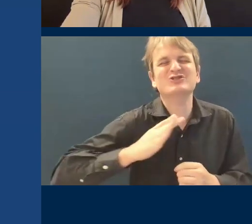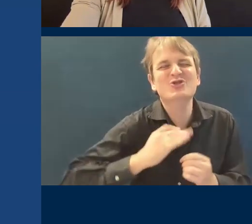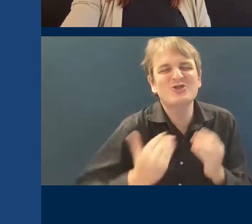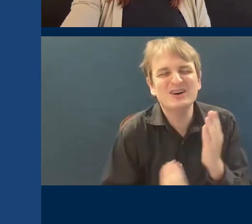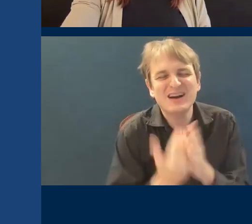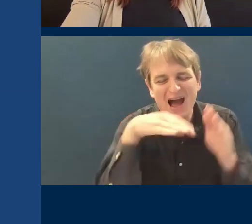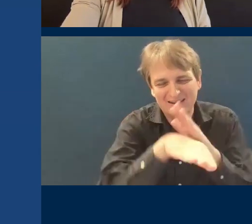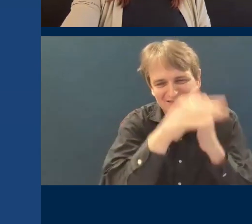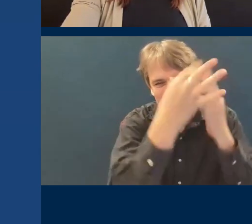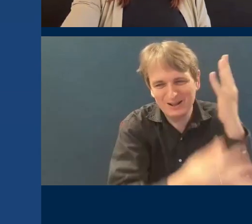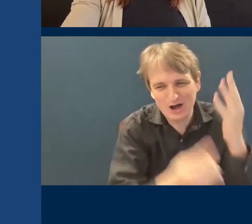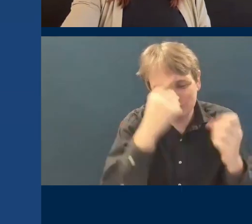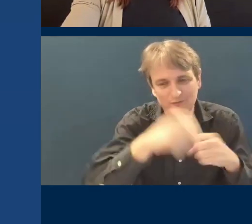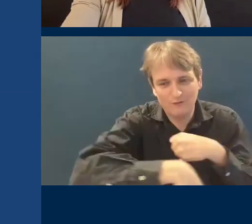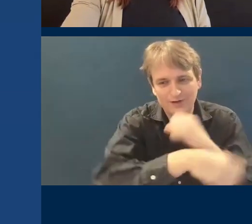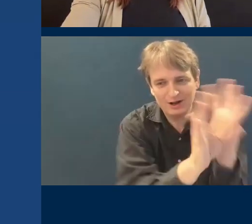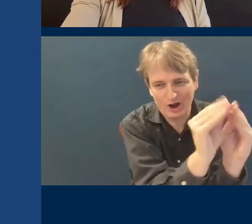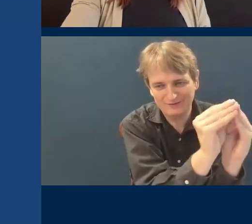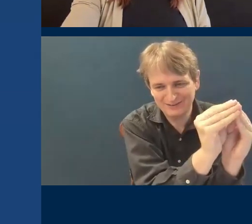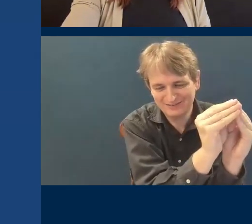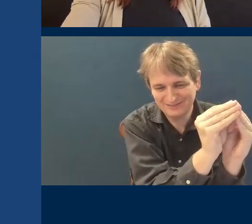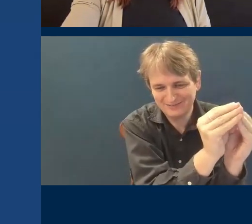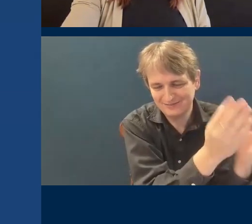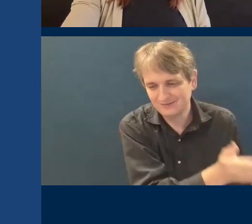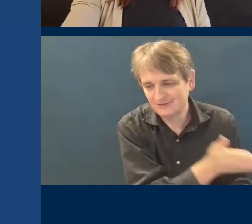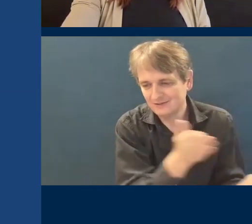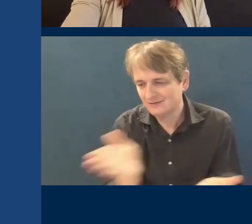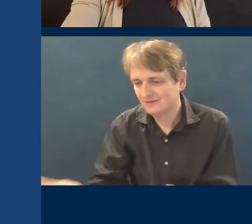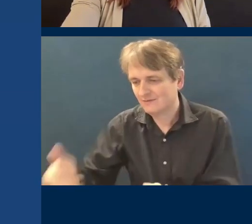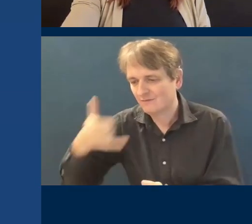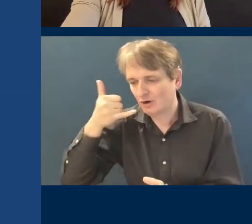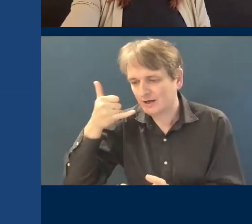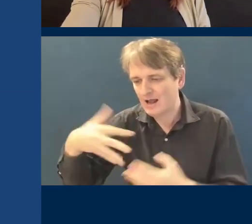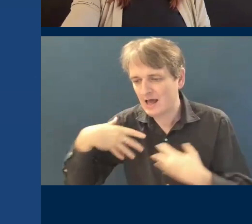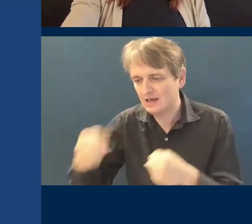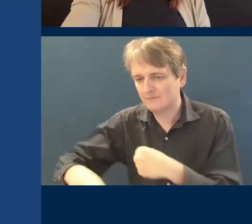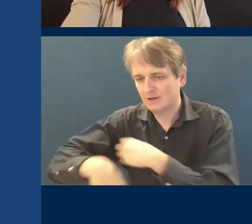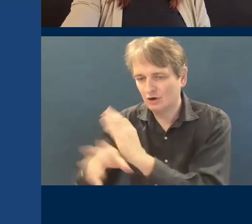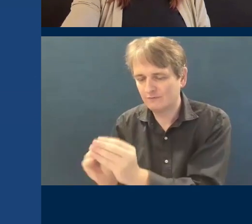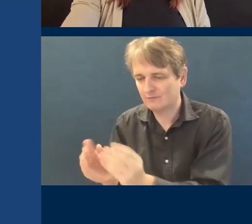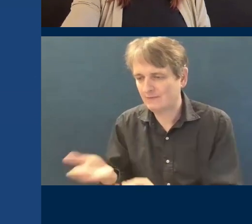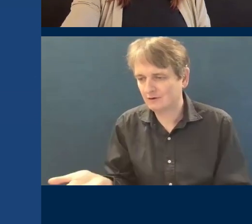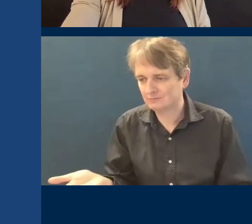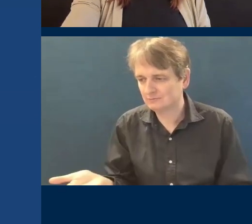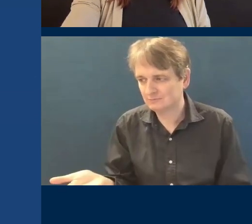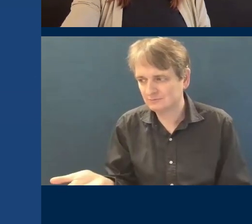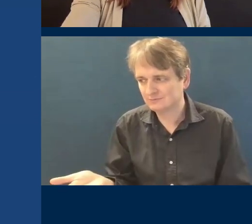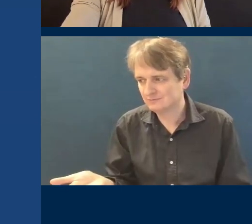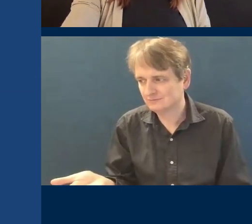So you know, you have those all these great new accessibilities for all this vide conferencing. But telehealth